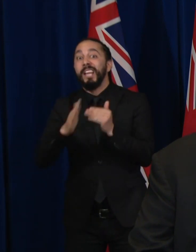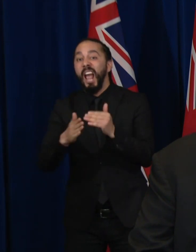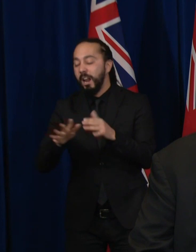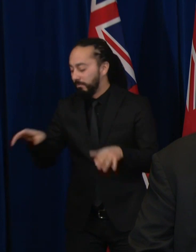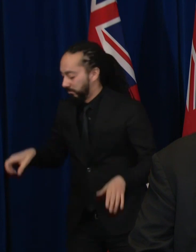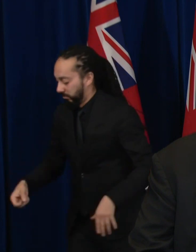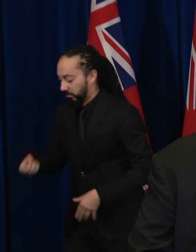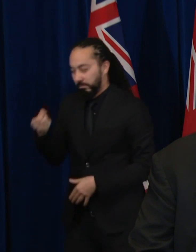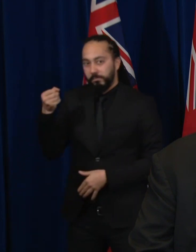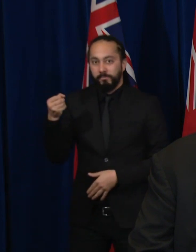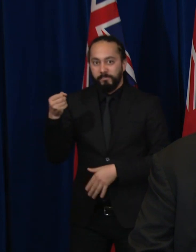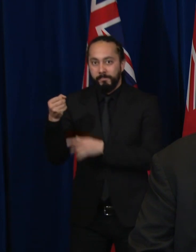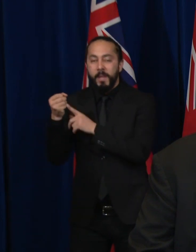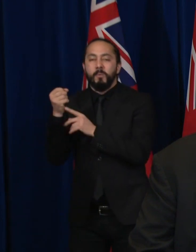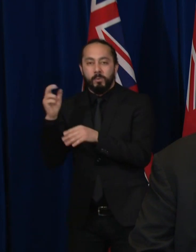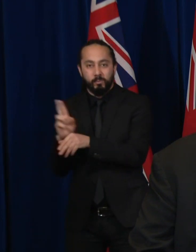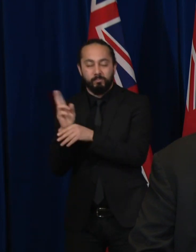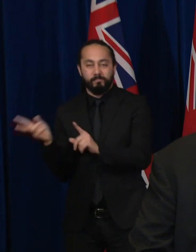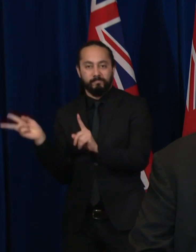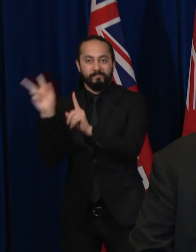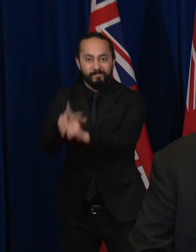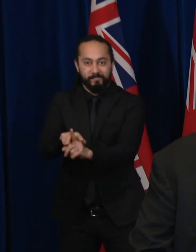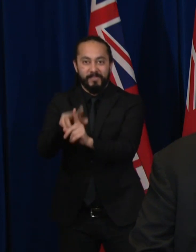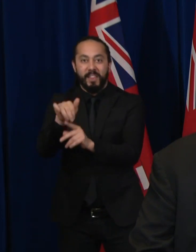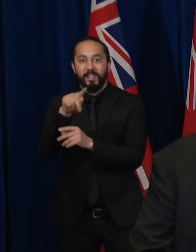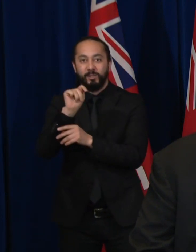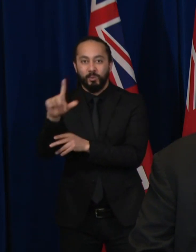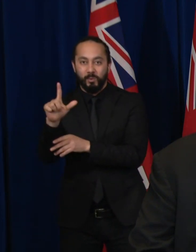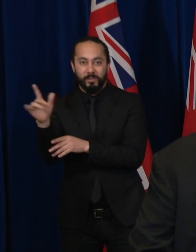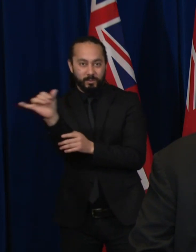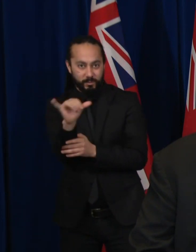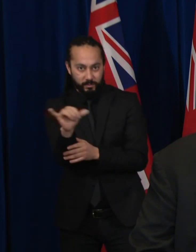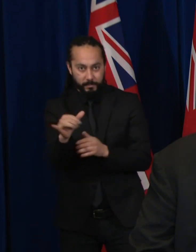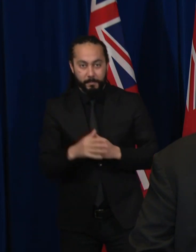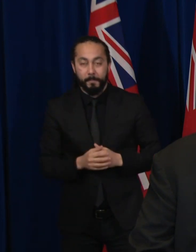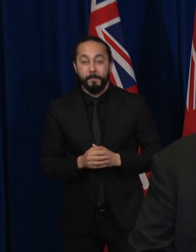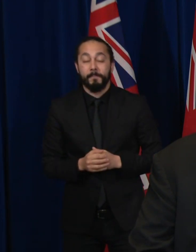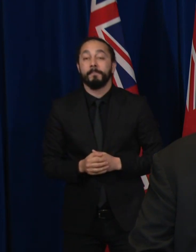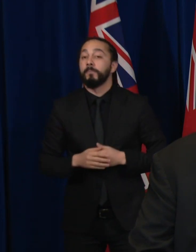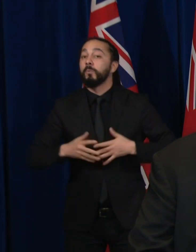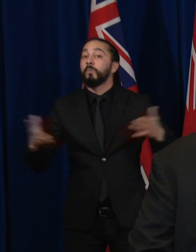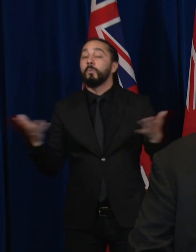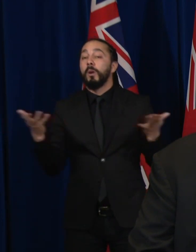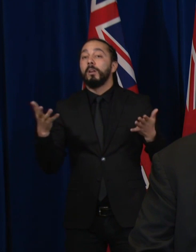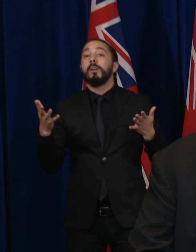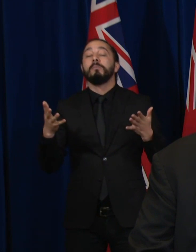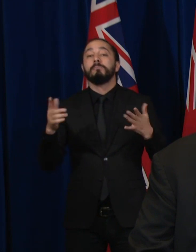our toolbox put to good use. we here be dedicated to the great task remaining before us. This afternoon we'll be issuing a province That, from these honored dead we take increased devotion to province-wide emergency alert.